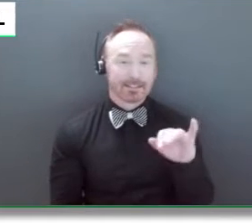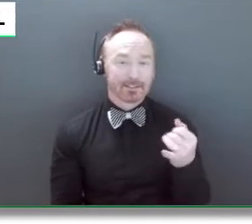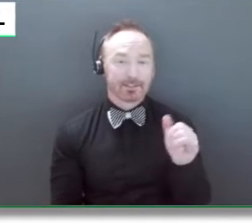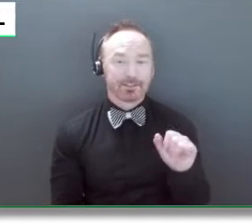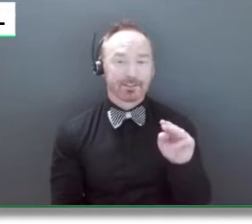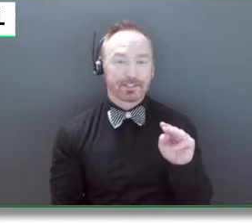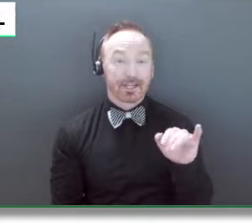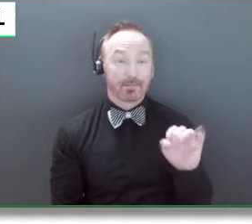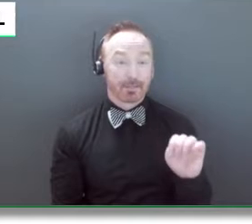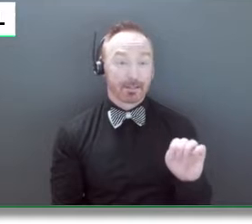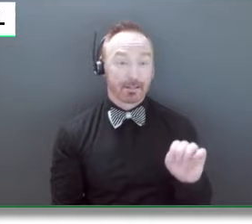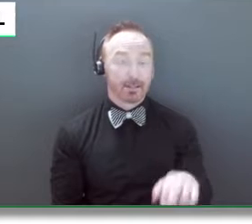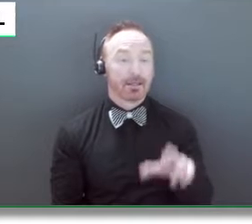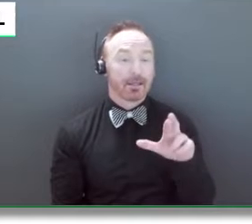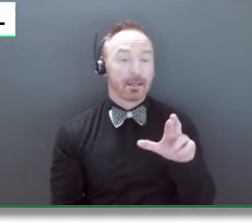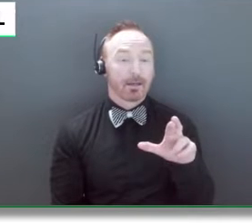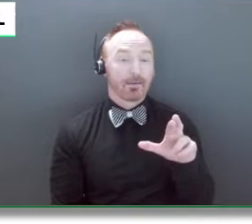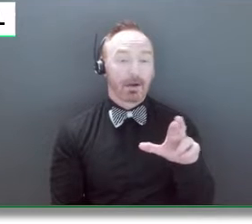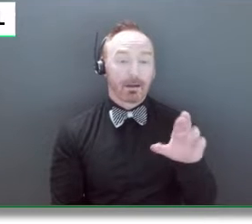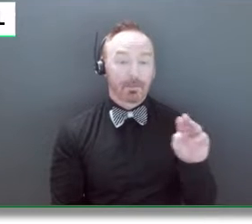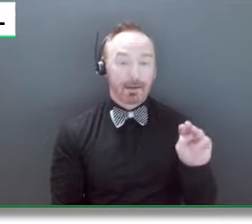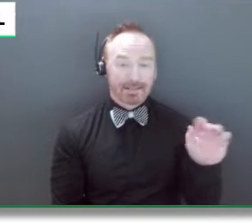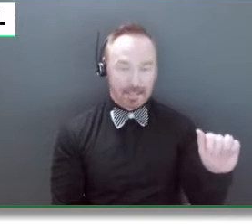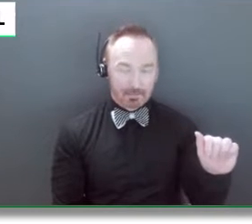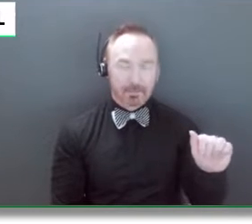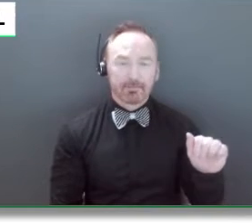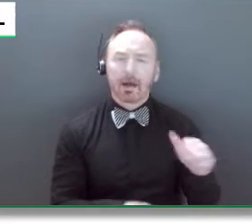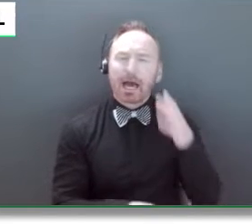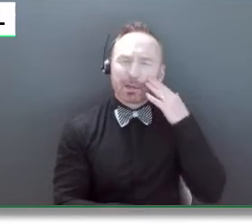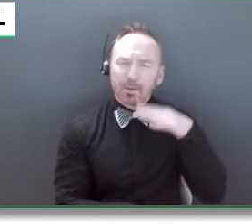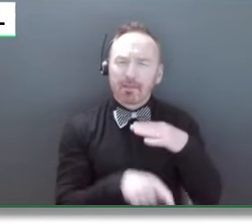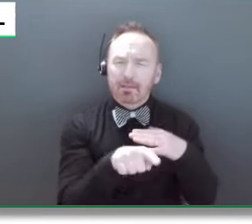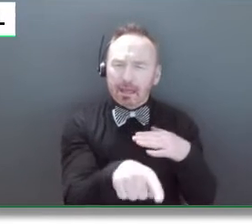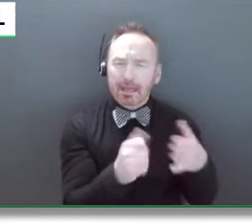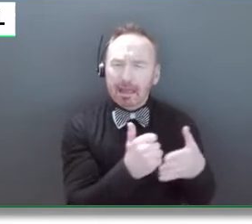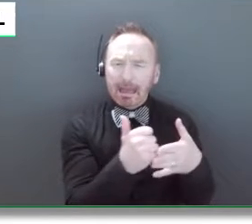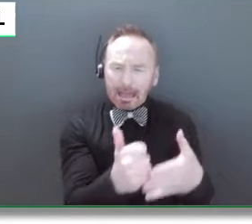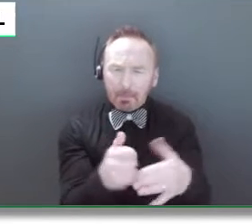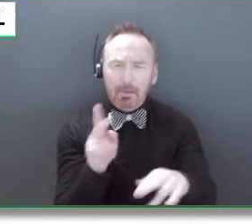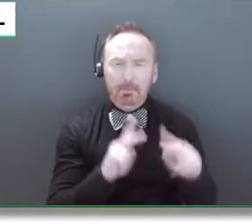things they do as well as really helping people access uh equipment. So